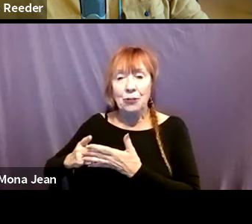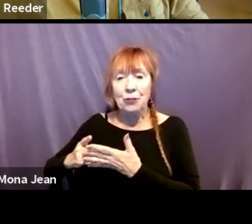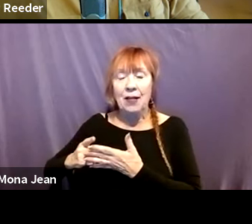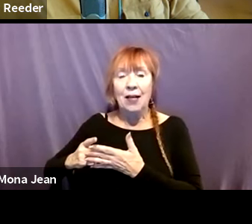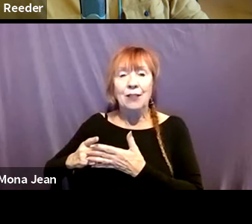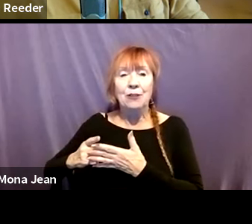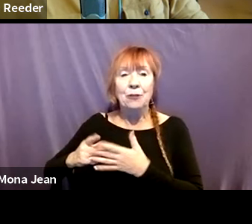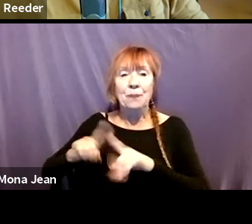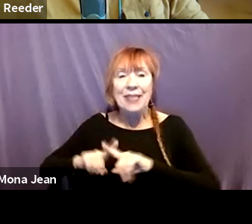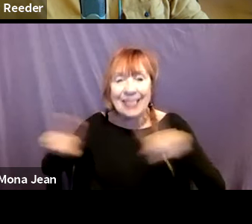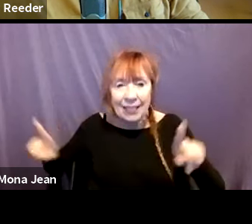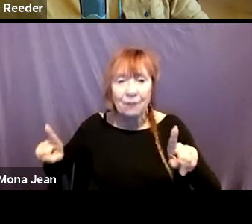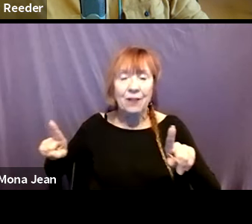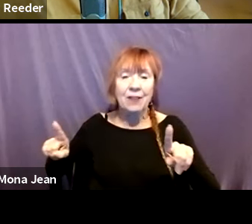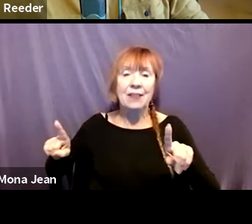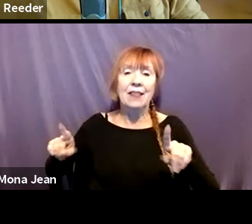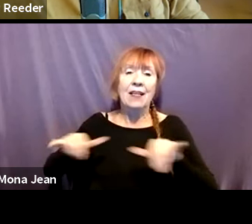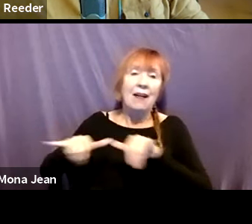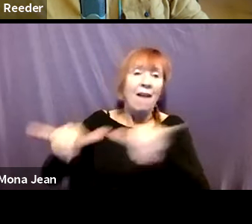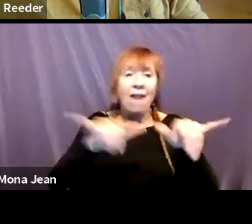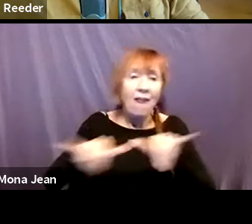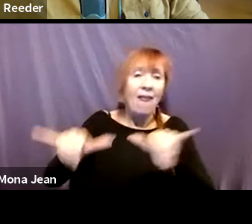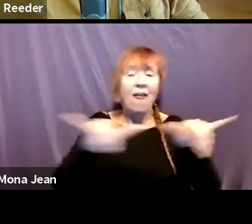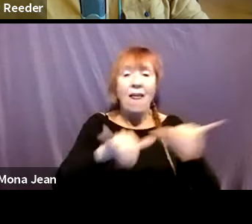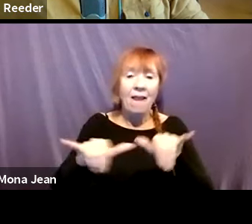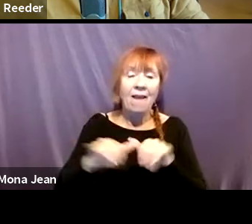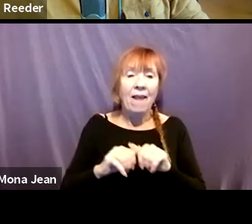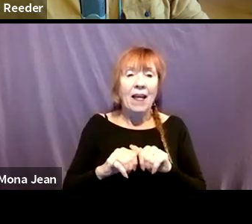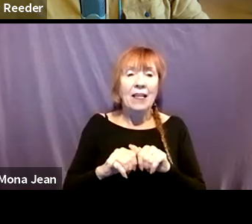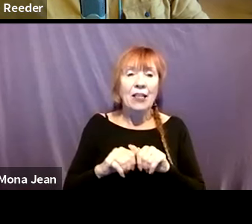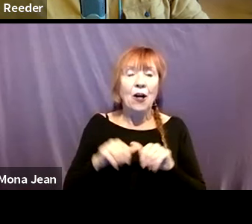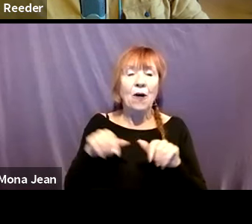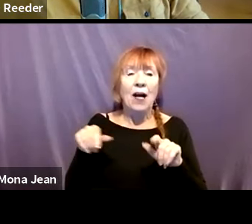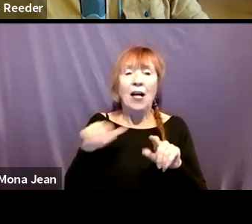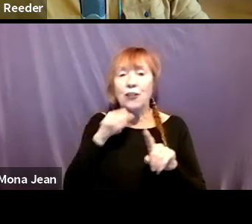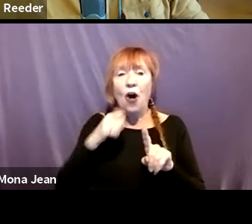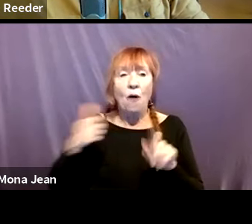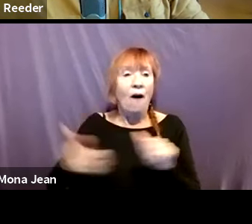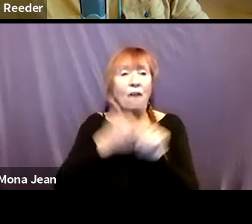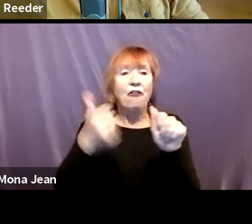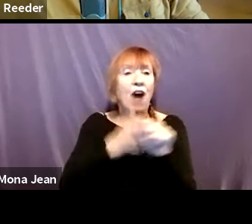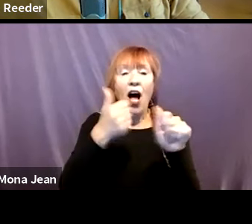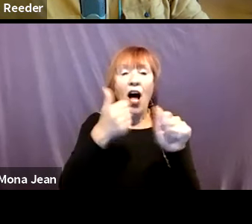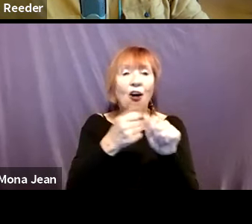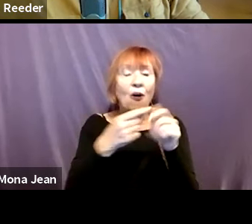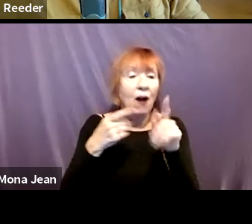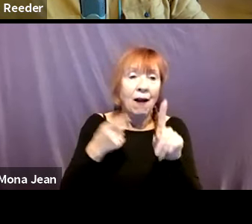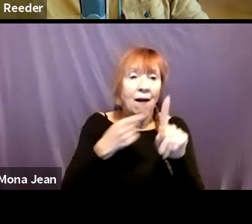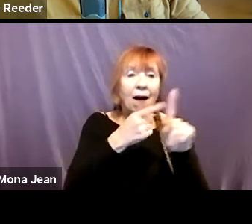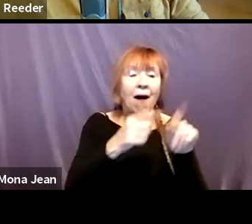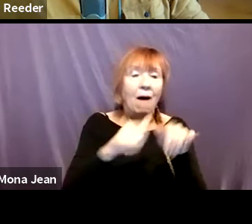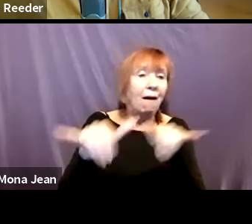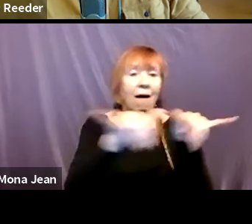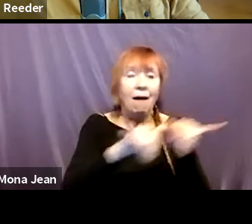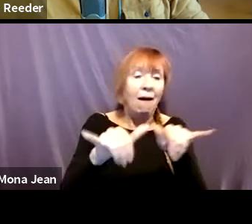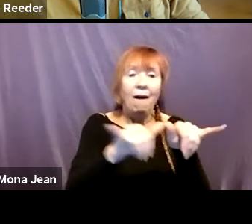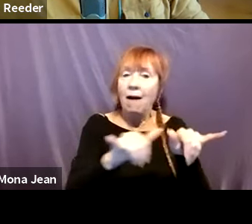or when everyone's zigging, that you zag, and just to kind of open yourself to different types of writing, different types of storytelling.